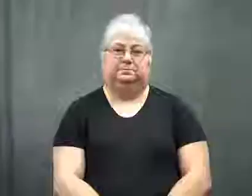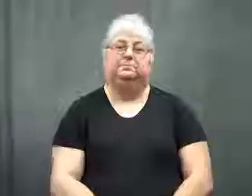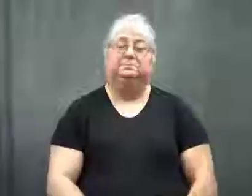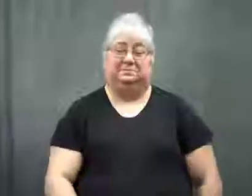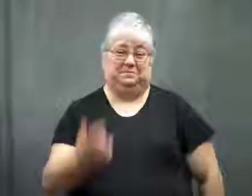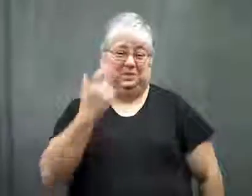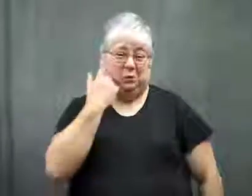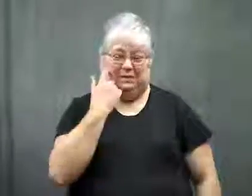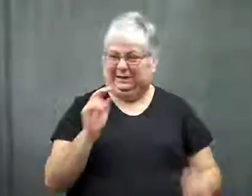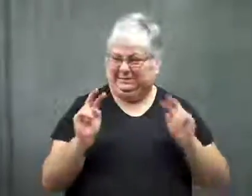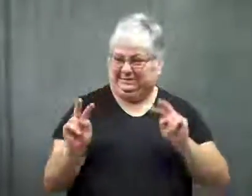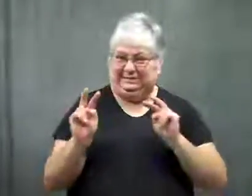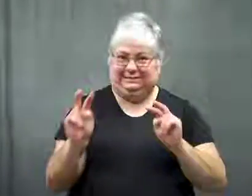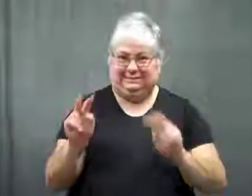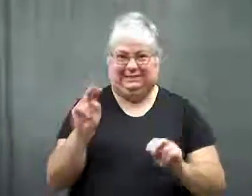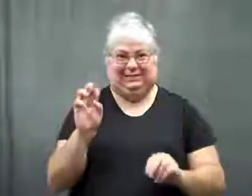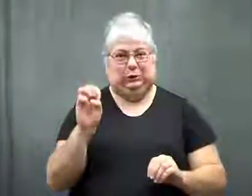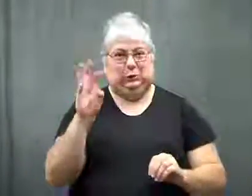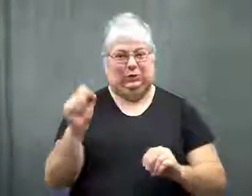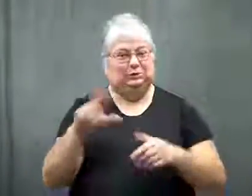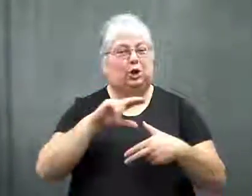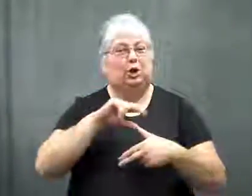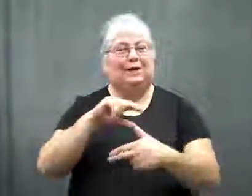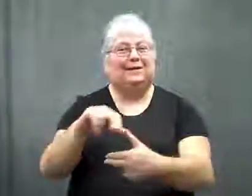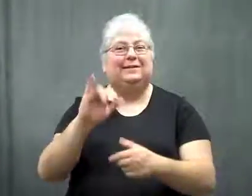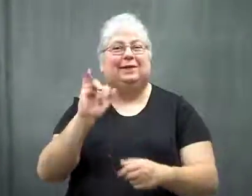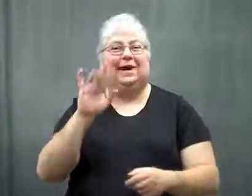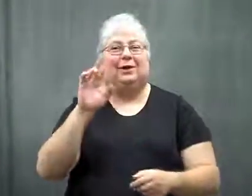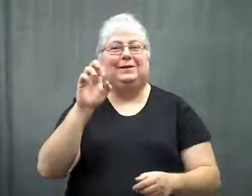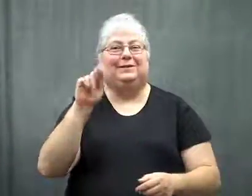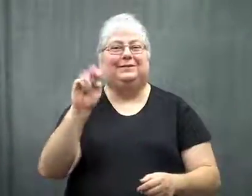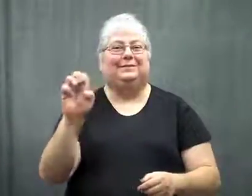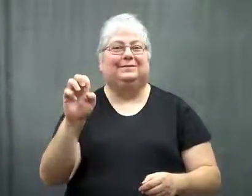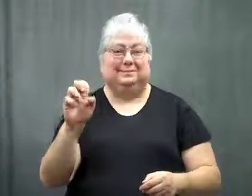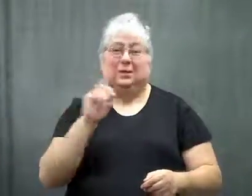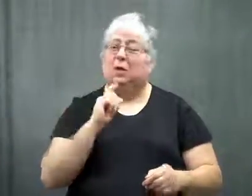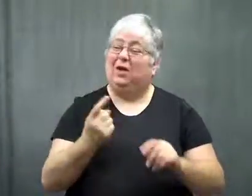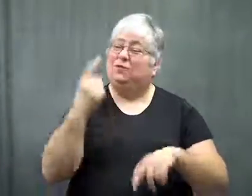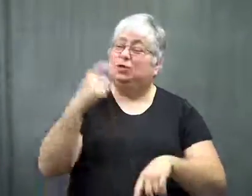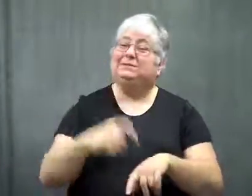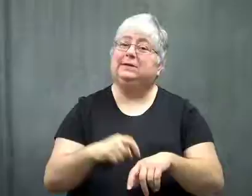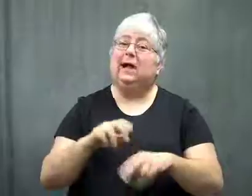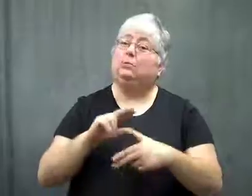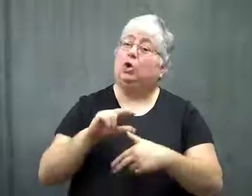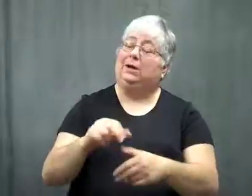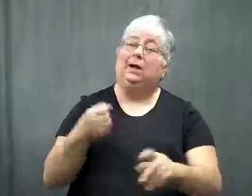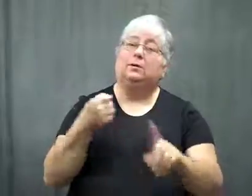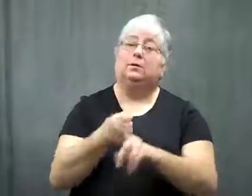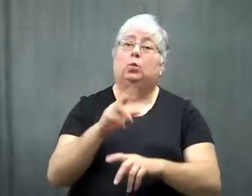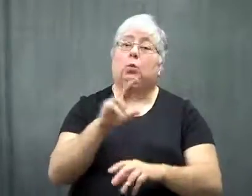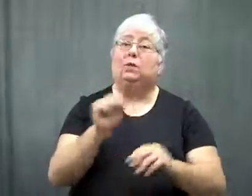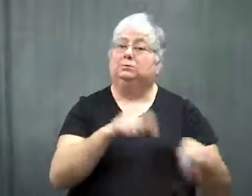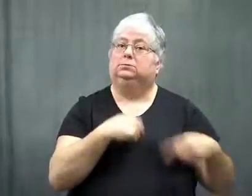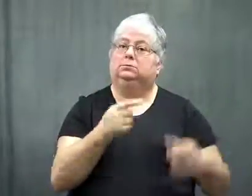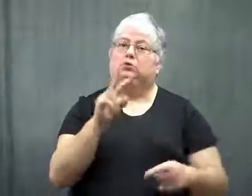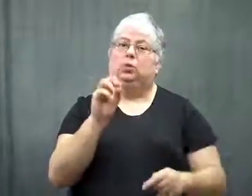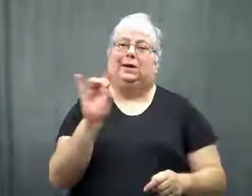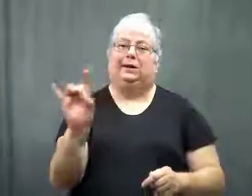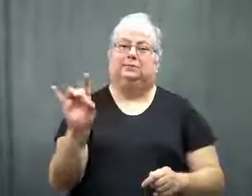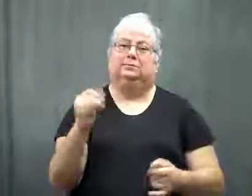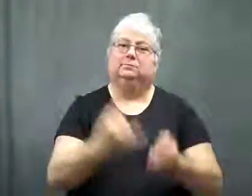We've been watching the news on Hurricane Irene.